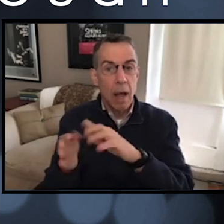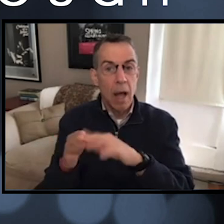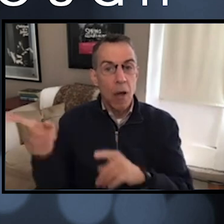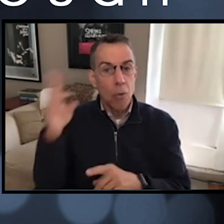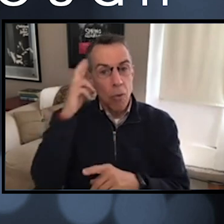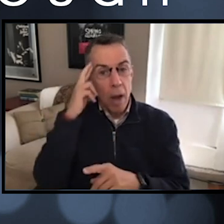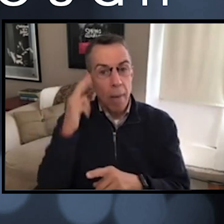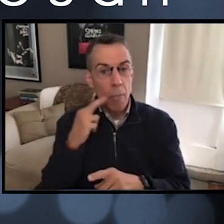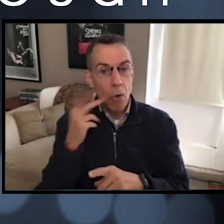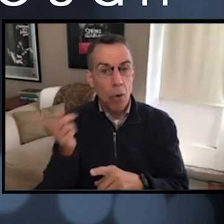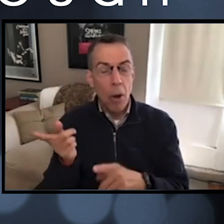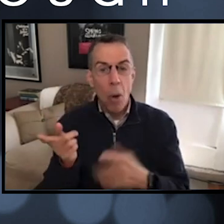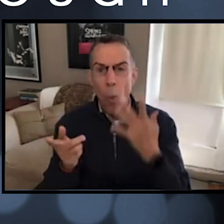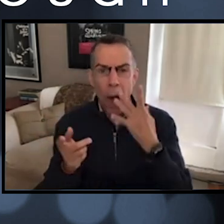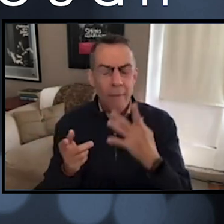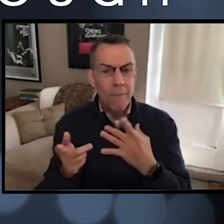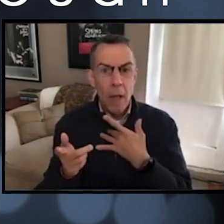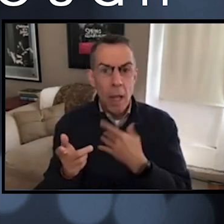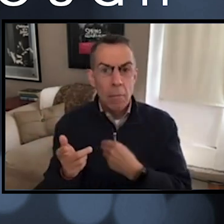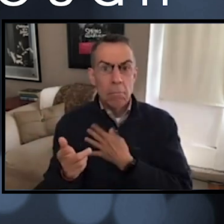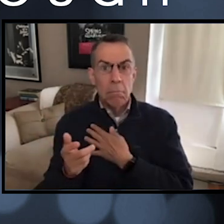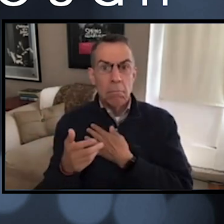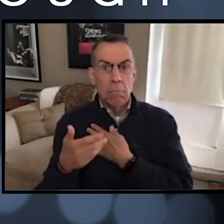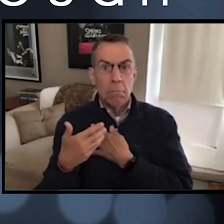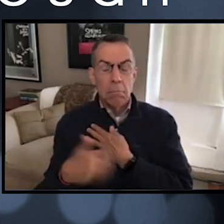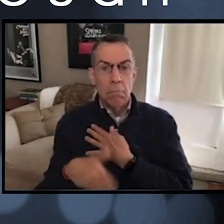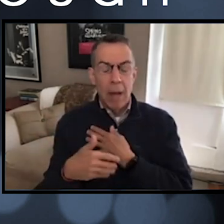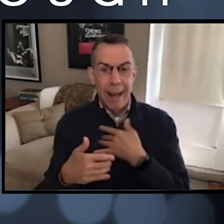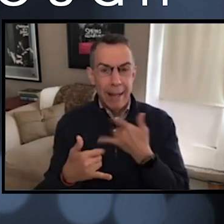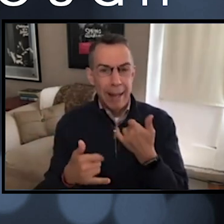affected me so much, but I'm actually processing it now. It's the idea of